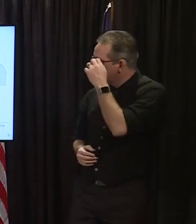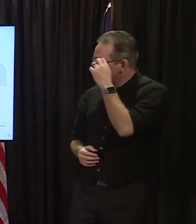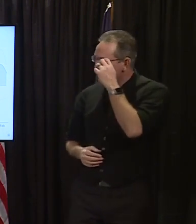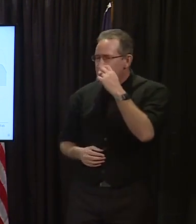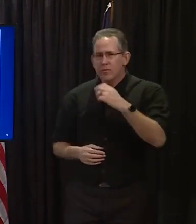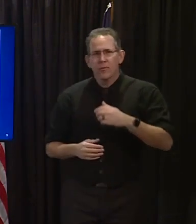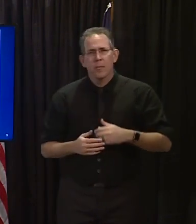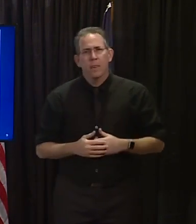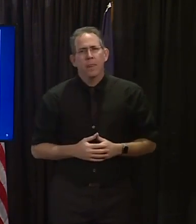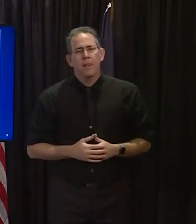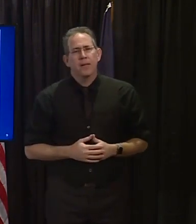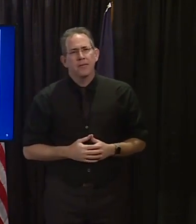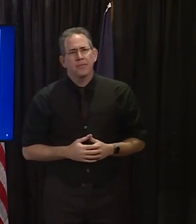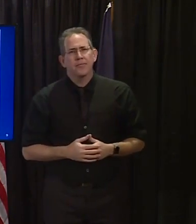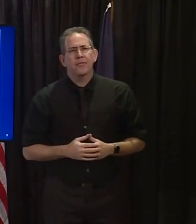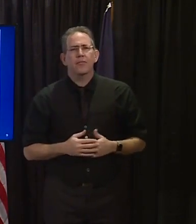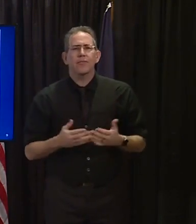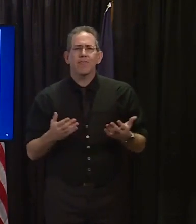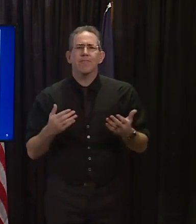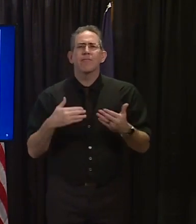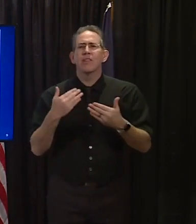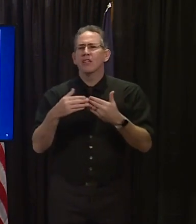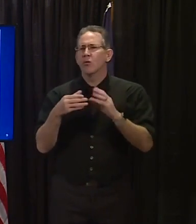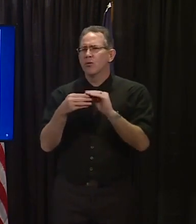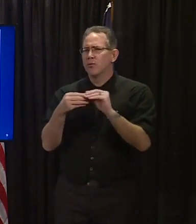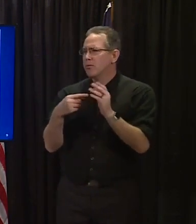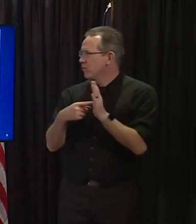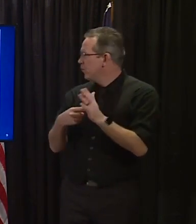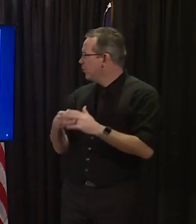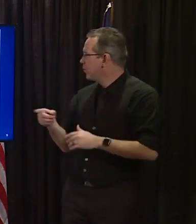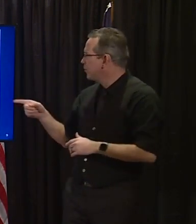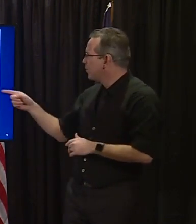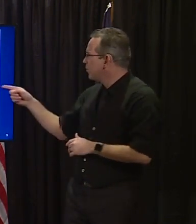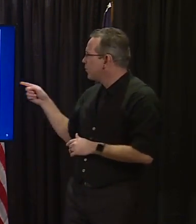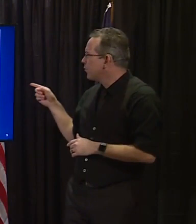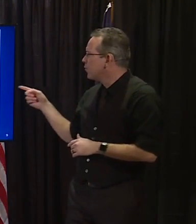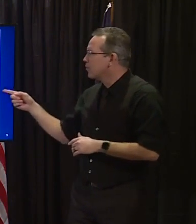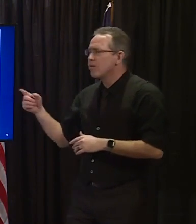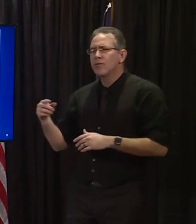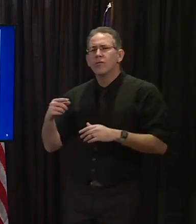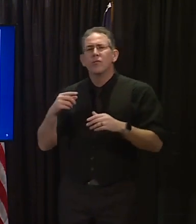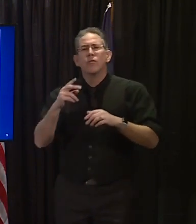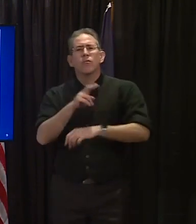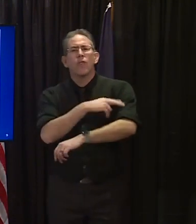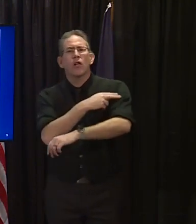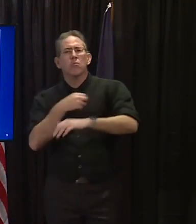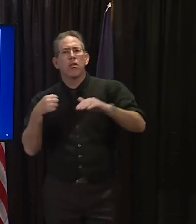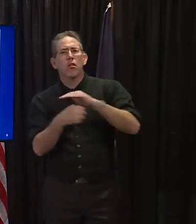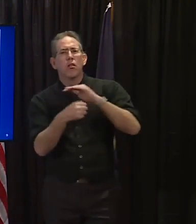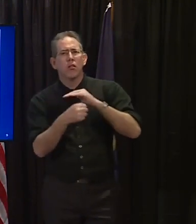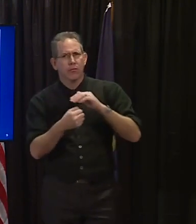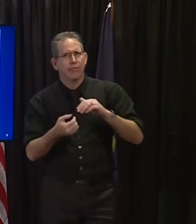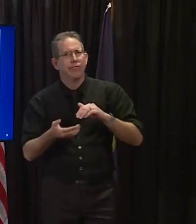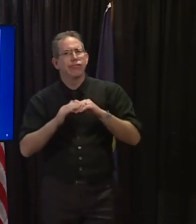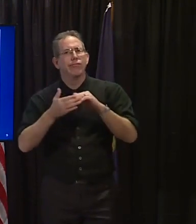next slide, we'll look at hospitalizations, You can see that on the hospitalization front, overall hospitalizations, the seven day average